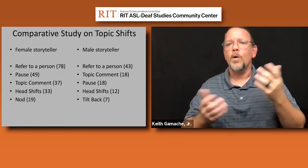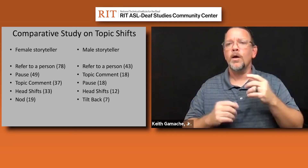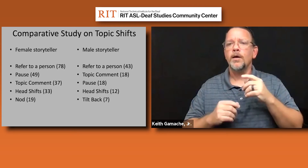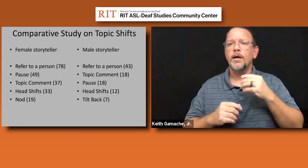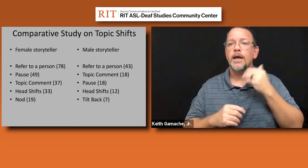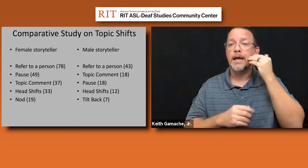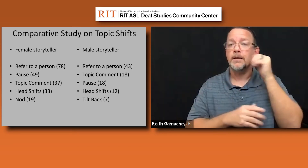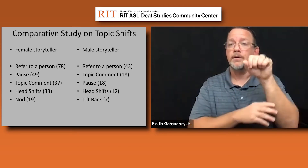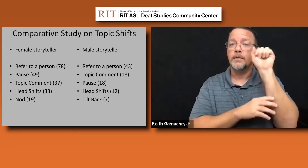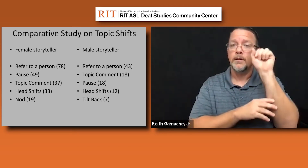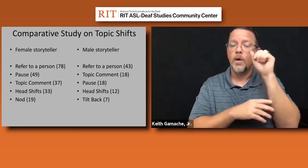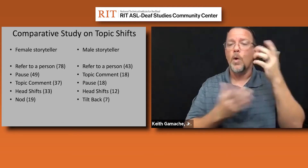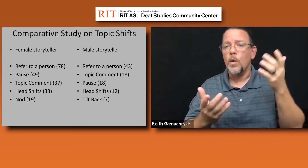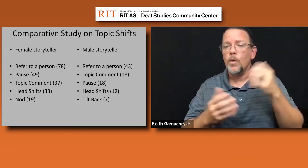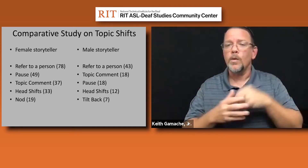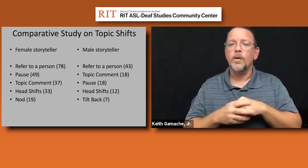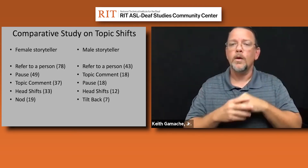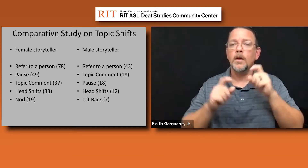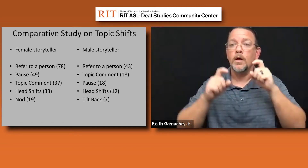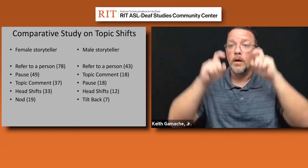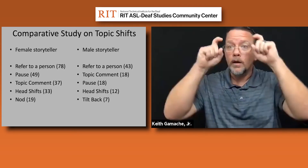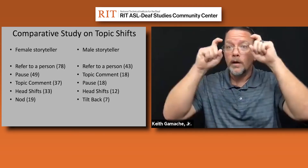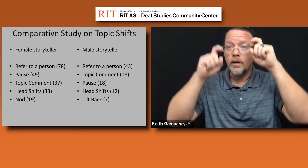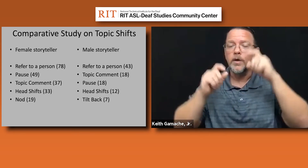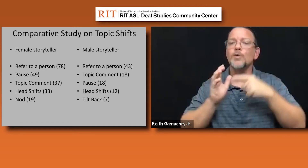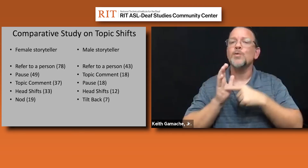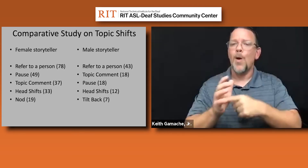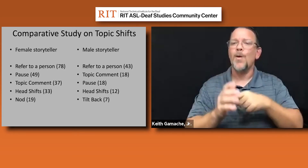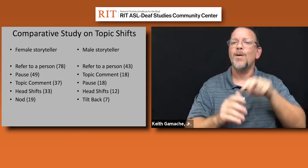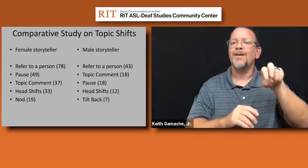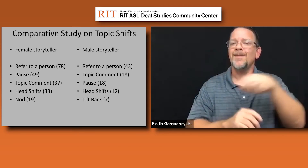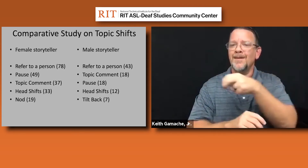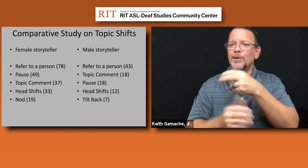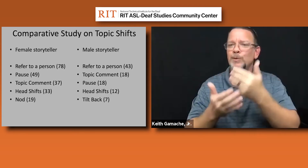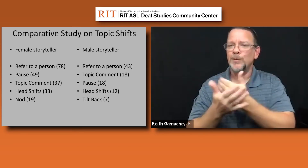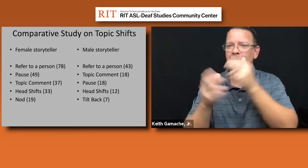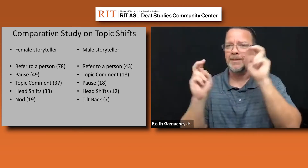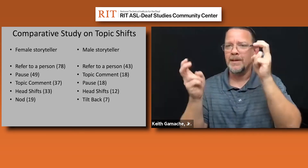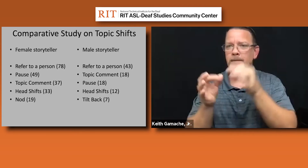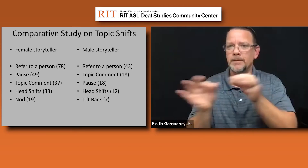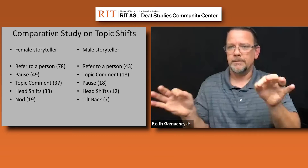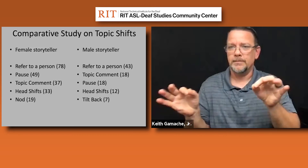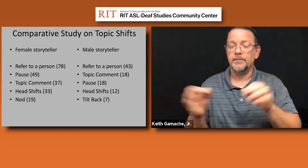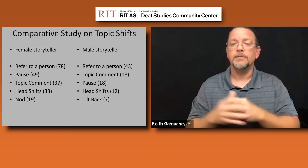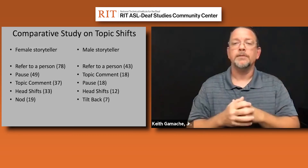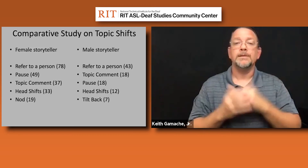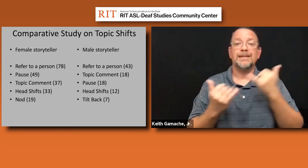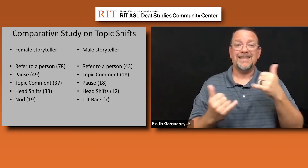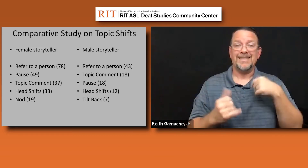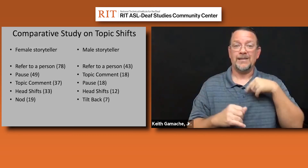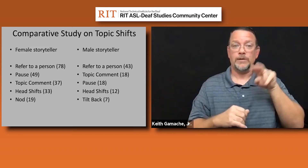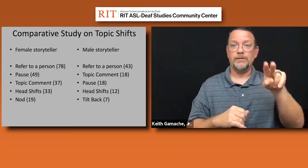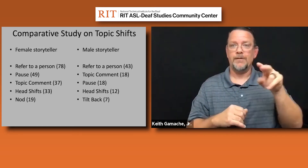that denotes topic shifts-- eyebrow raises, head nods or tilts, et cetera,